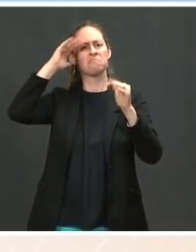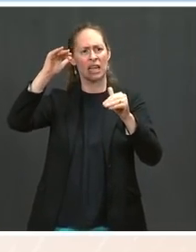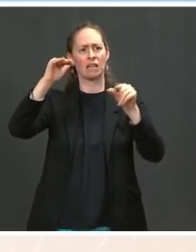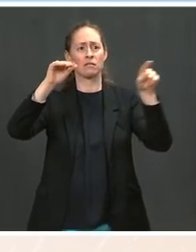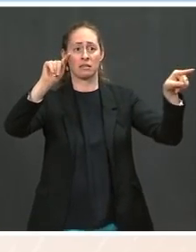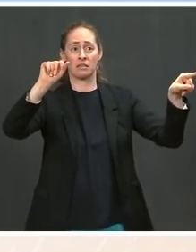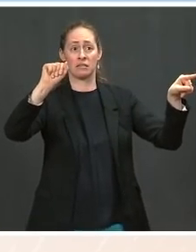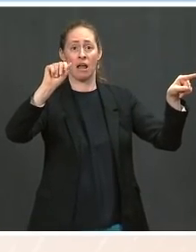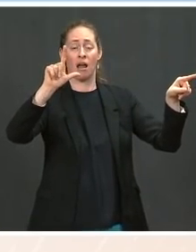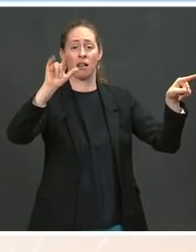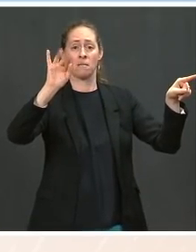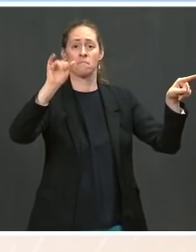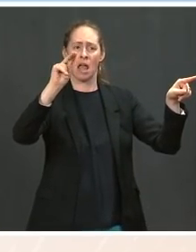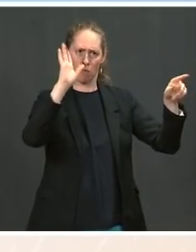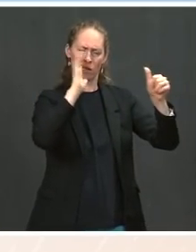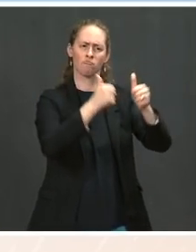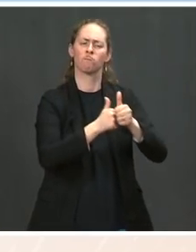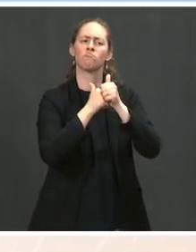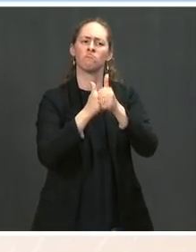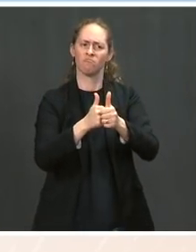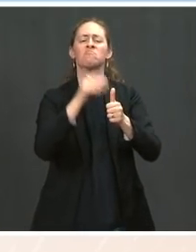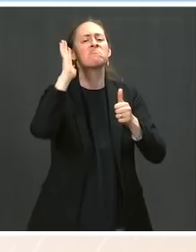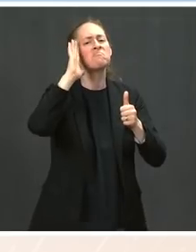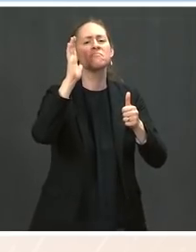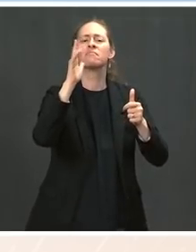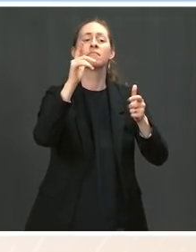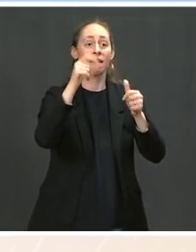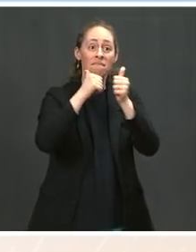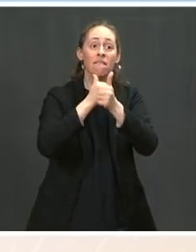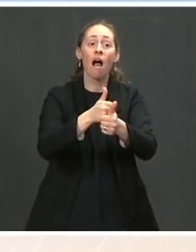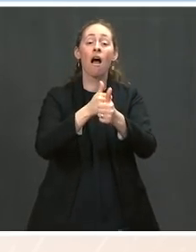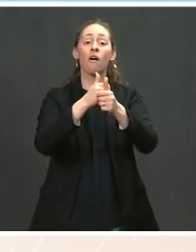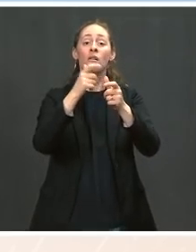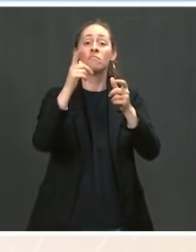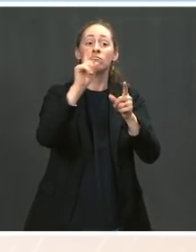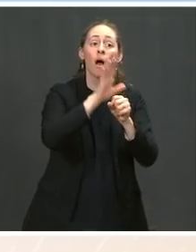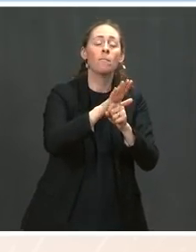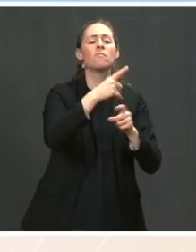and that they are not going to allow Afghanistan to become a pariah state.